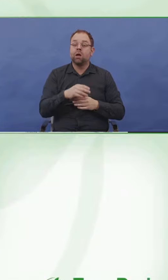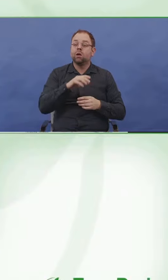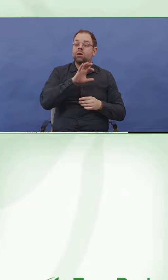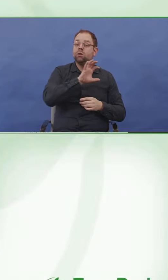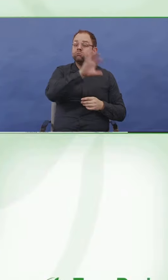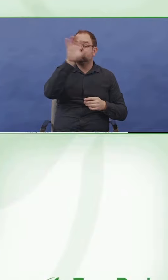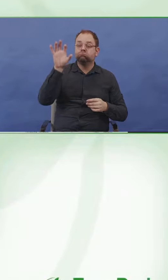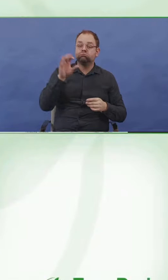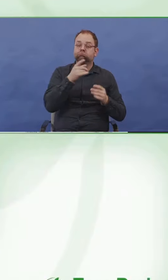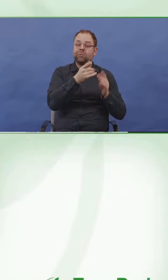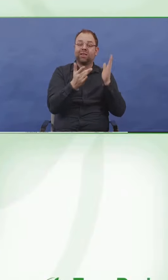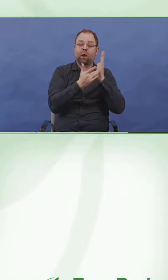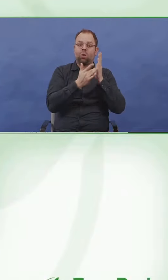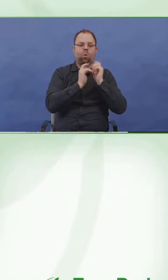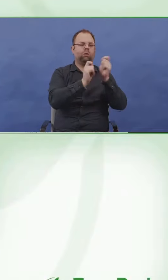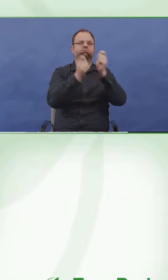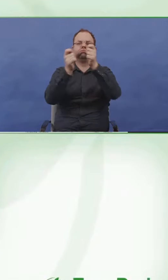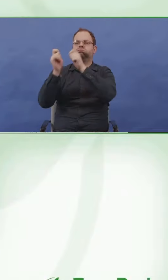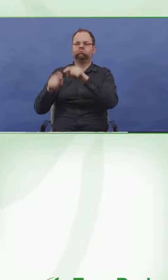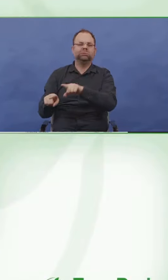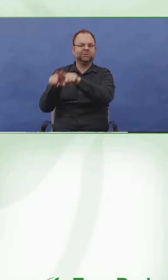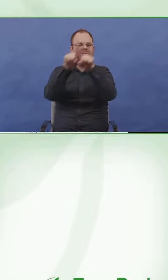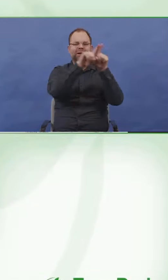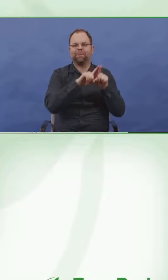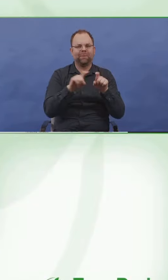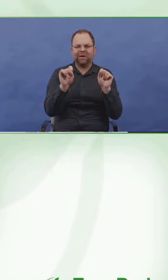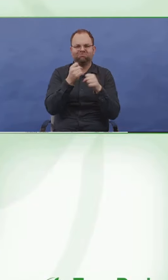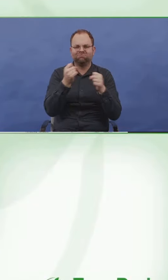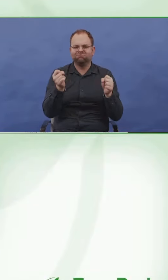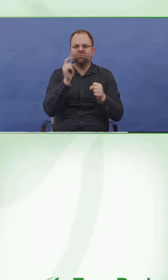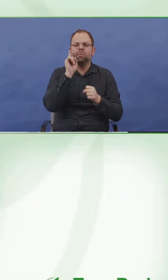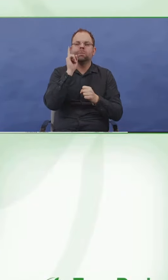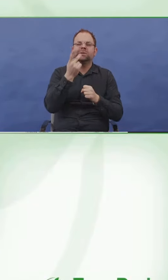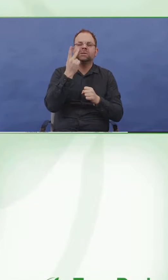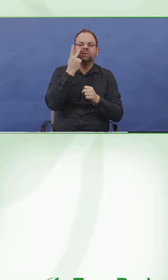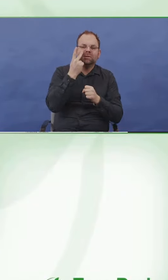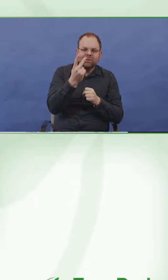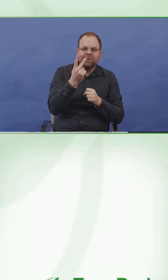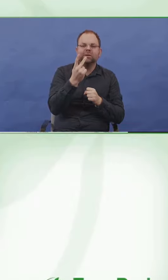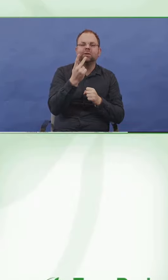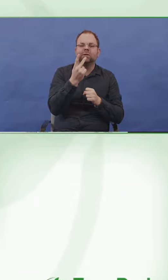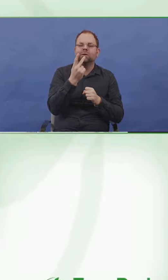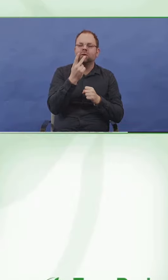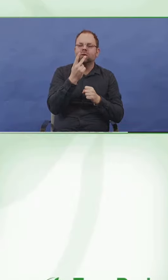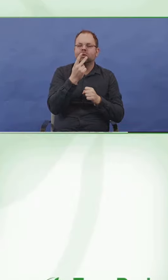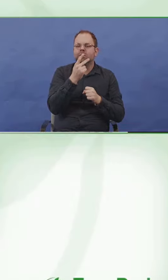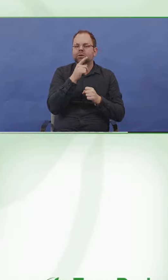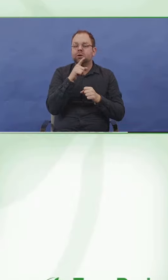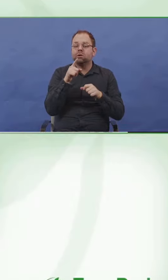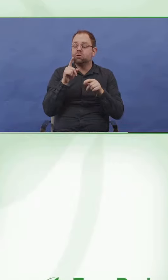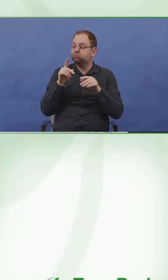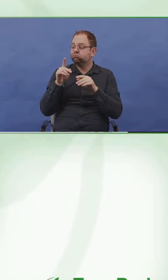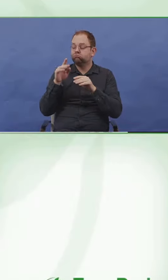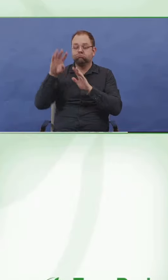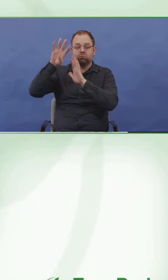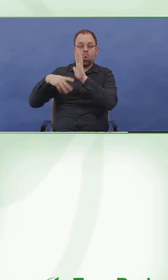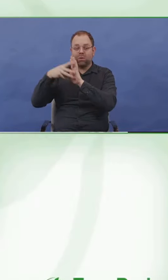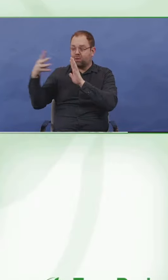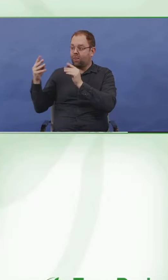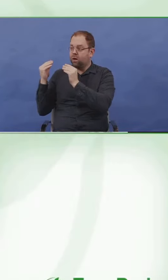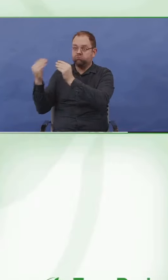think about the mix of policies that also fit with budget but also